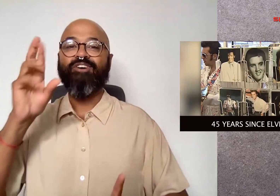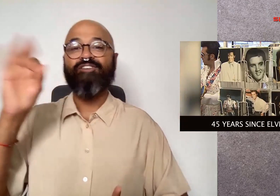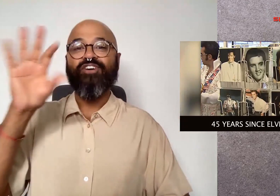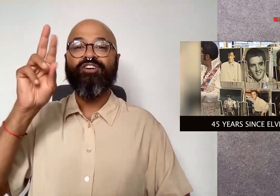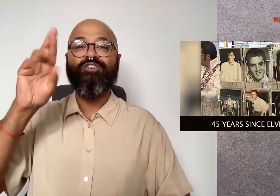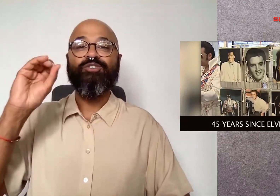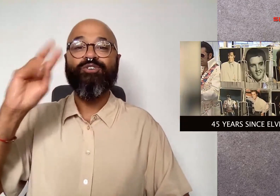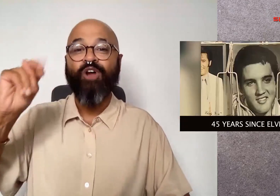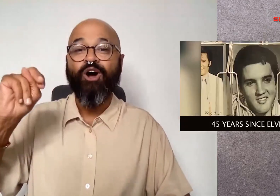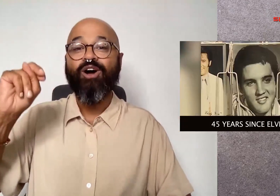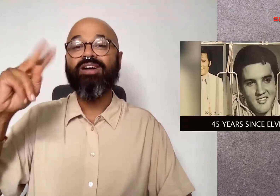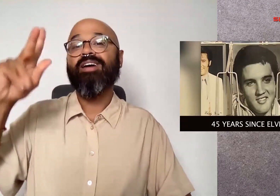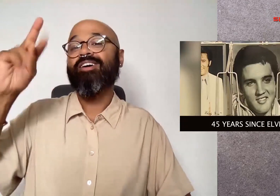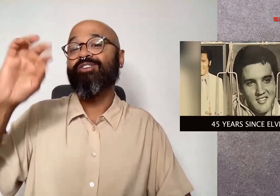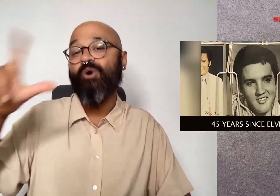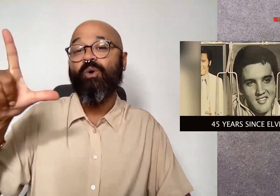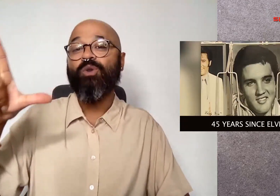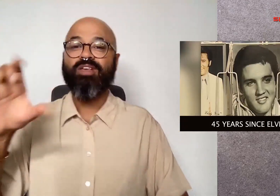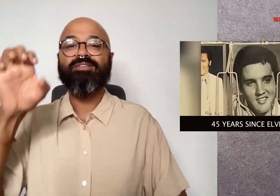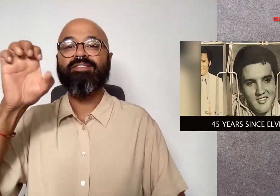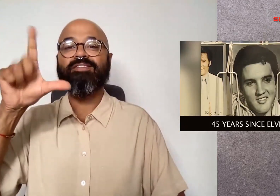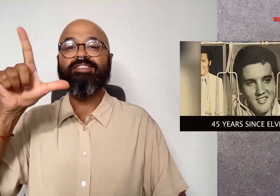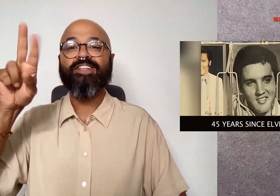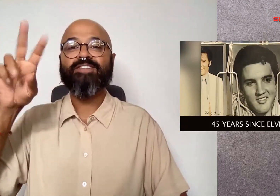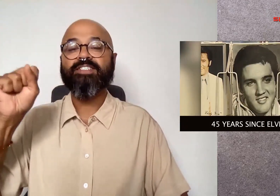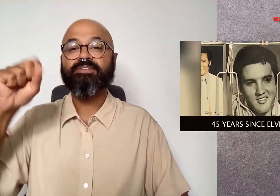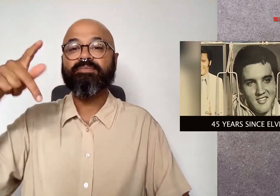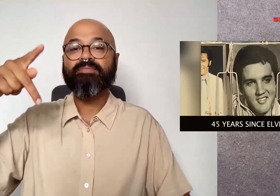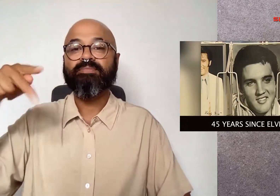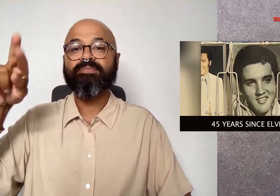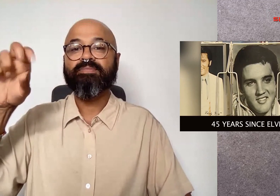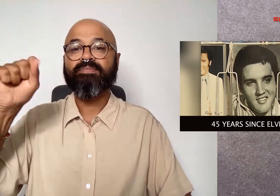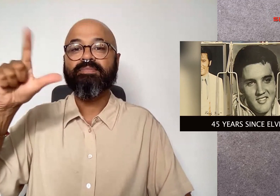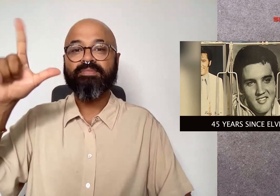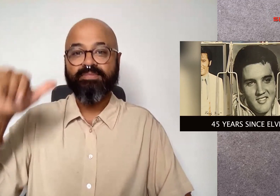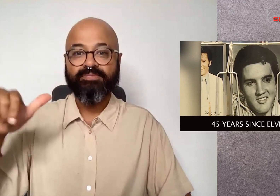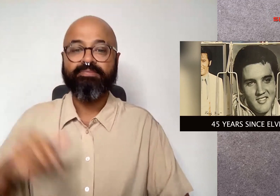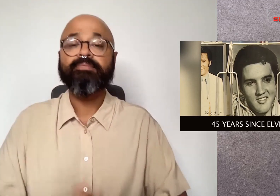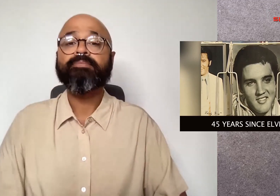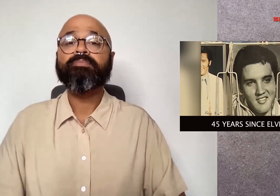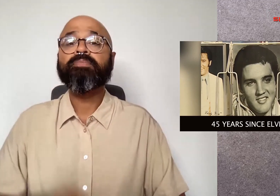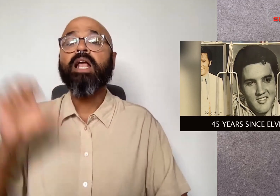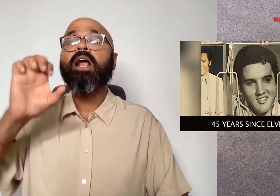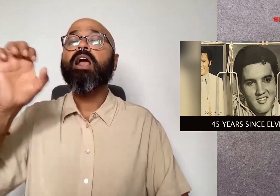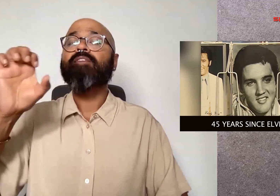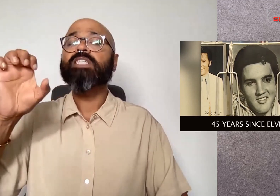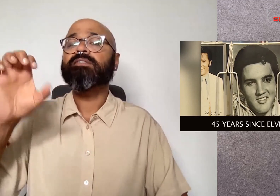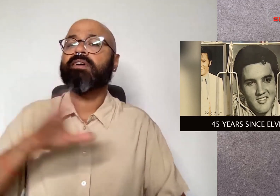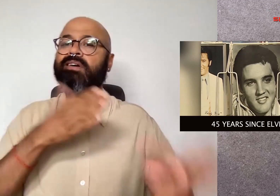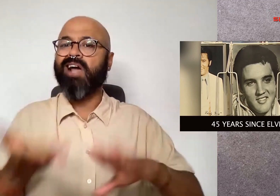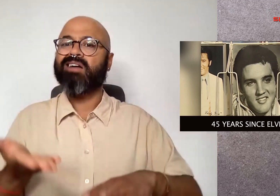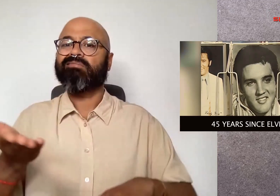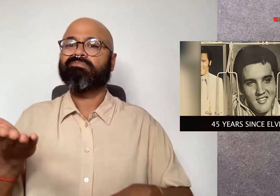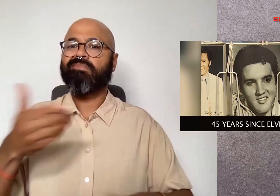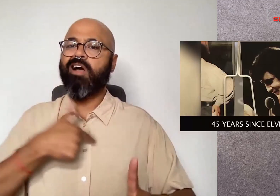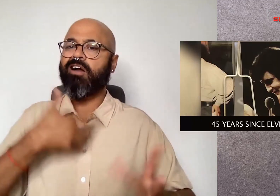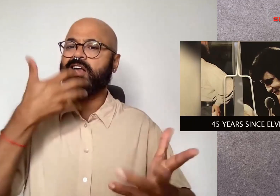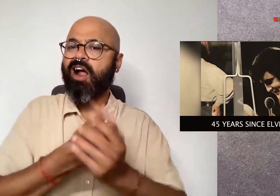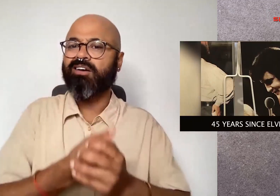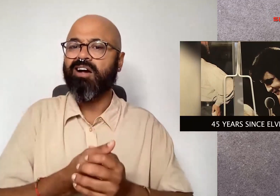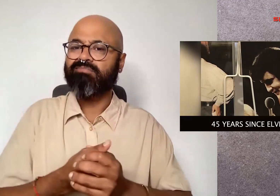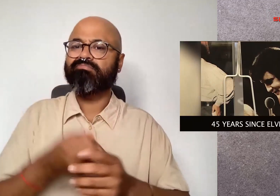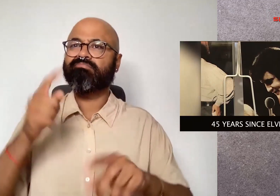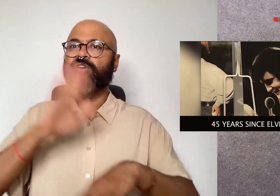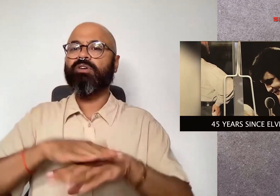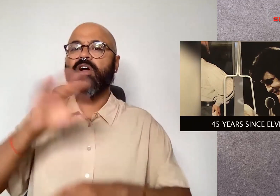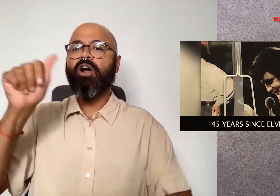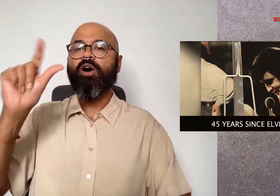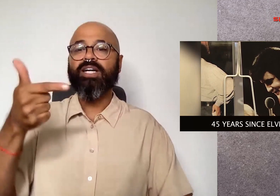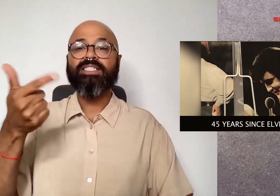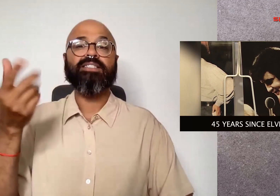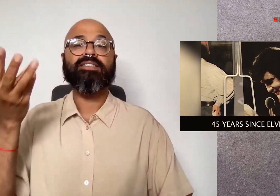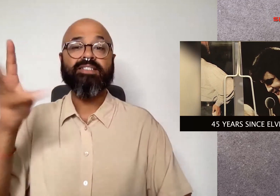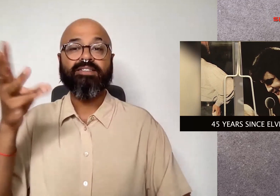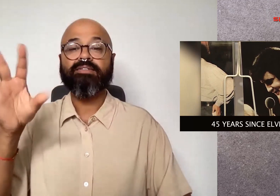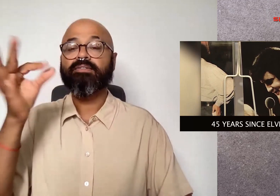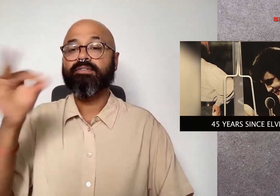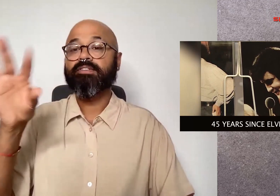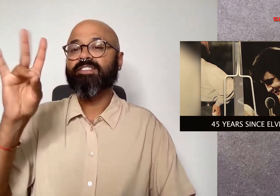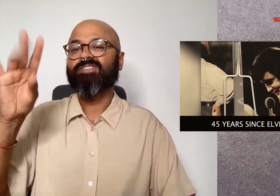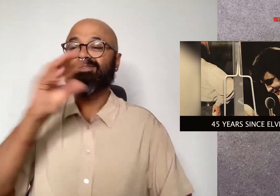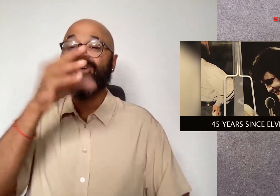death of the king of rock 'n' roll Elvis Presley Elvis died of a heart attack on August 16,